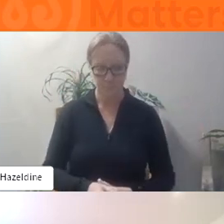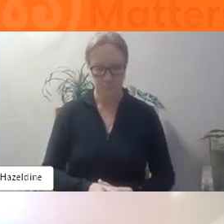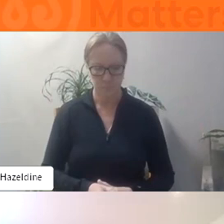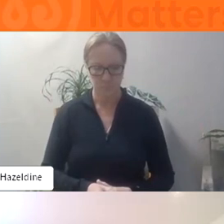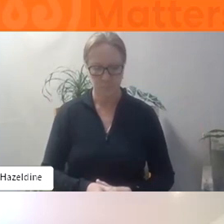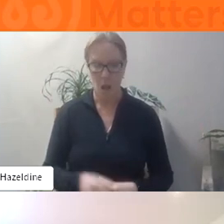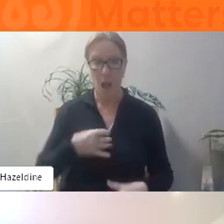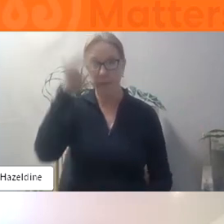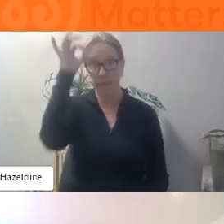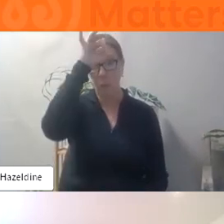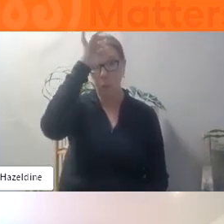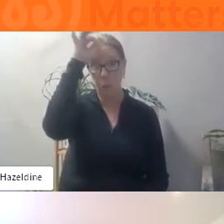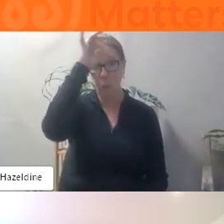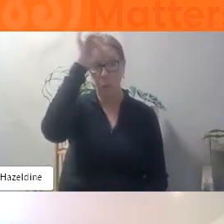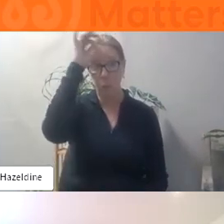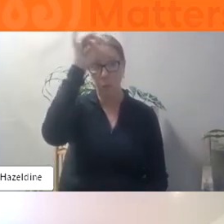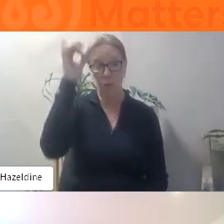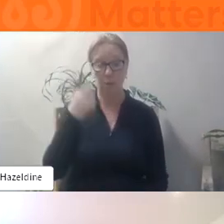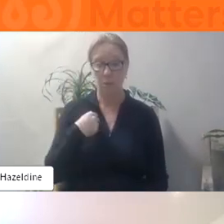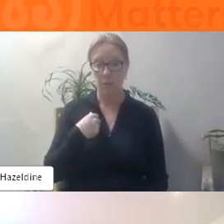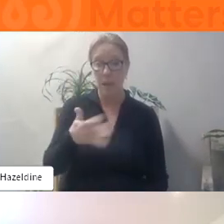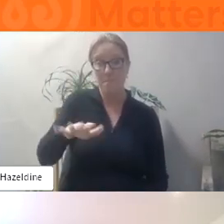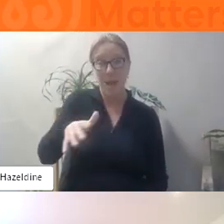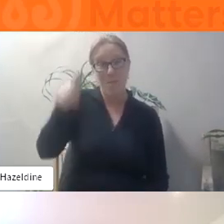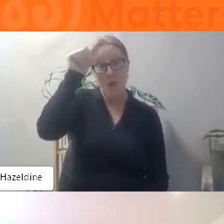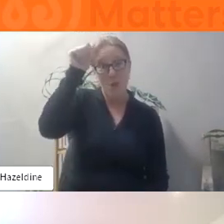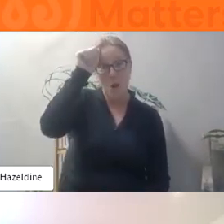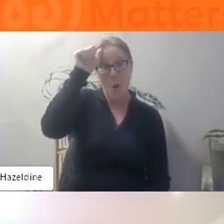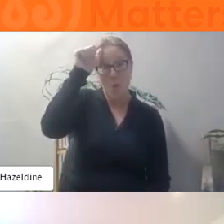know anything. And maybe I know a little bit more now and what